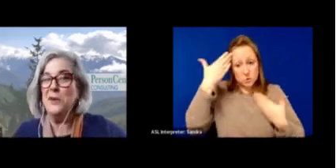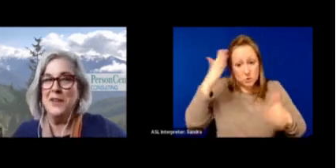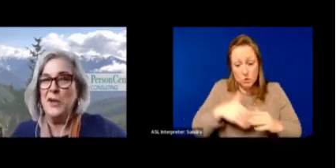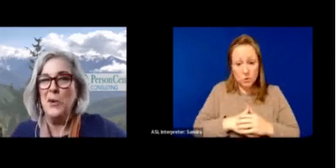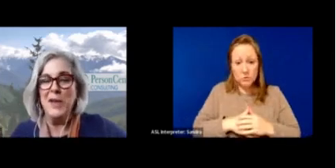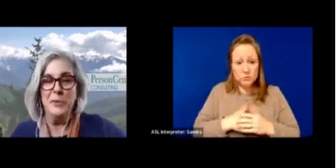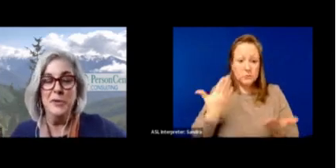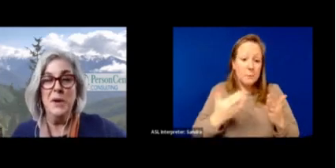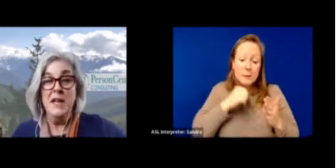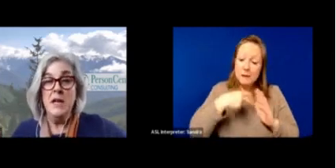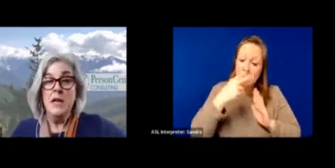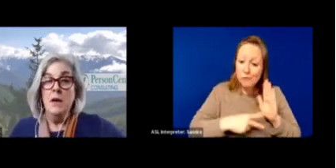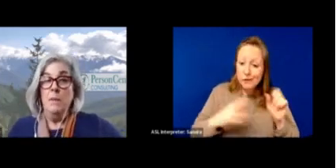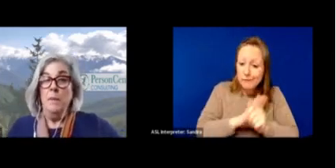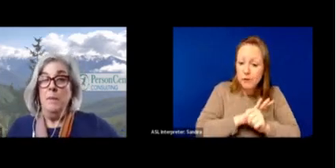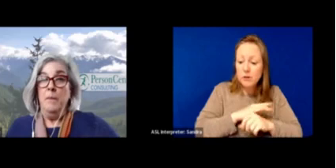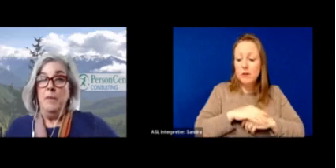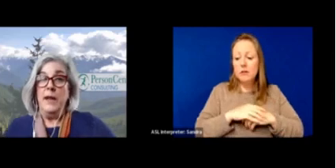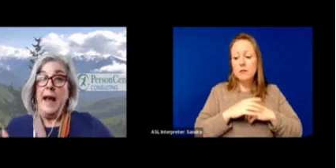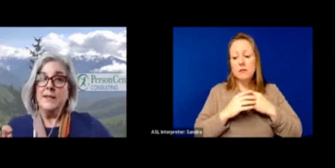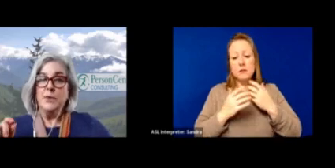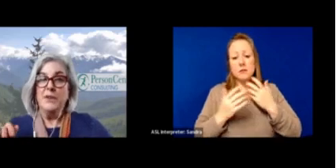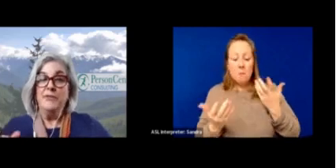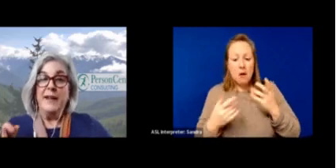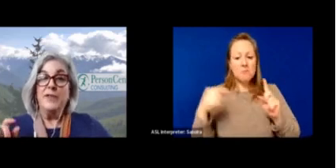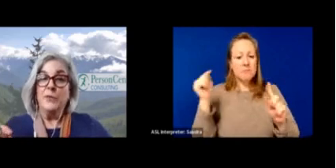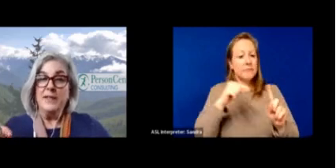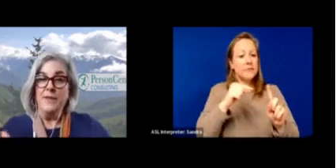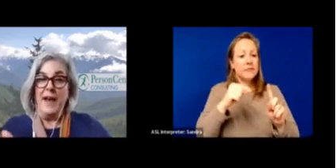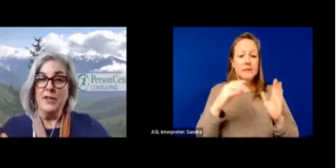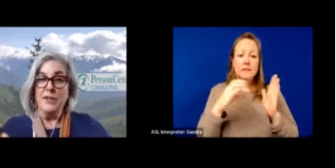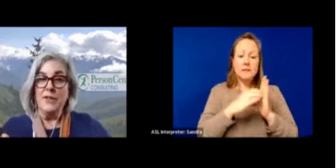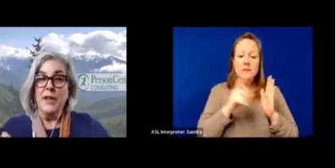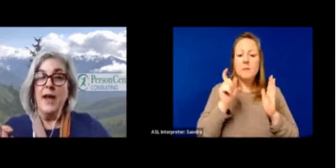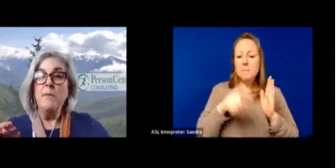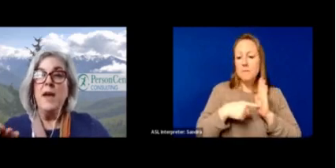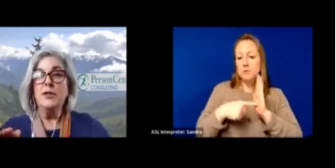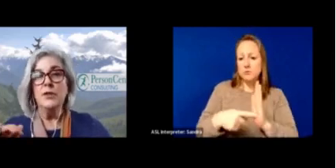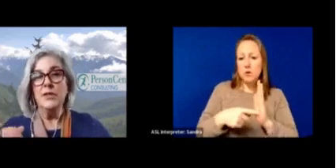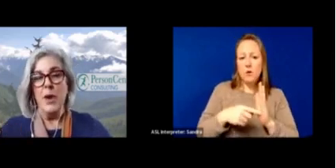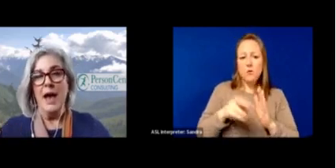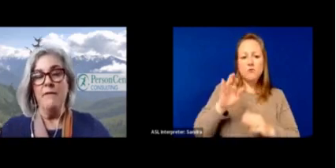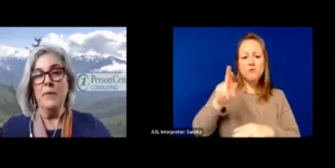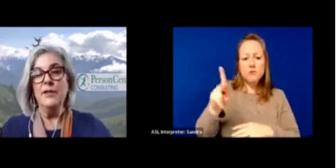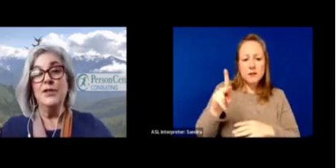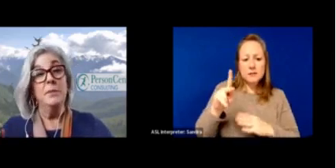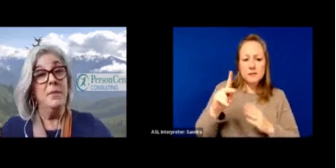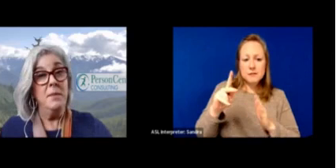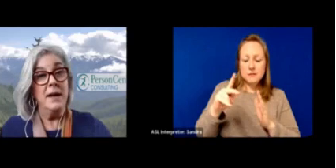reflect the risk factors. And the measures that you have in place to minimize them doesn't say to get rid of them